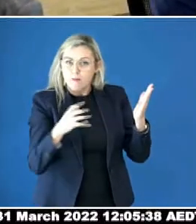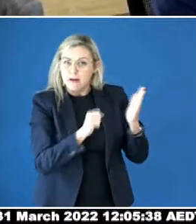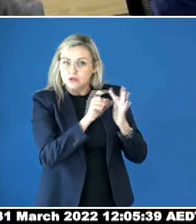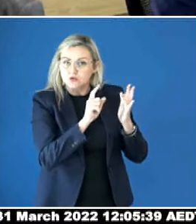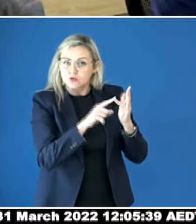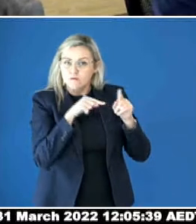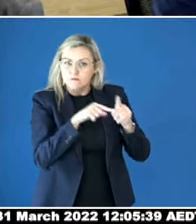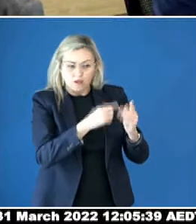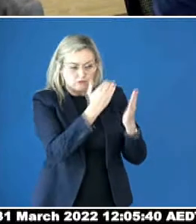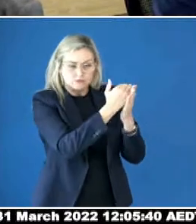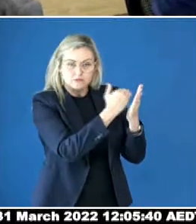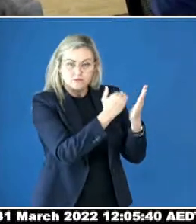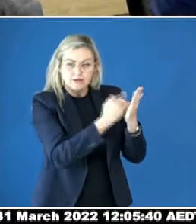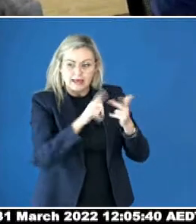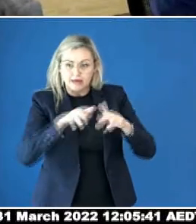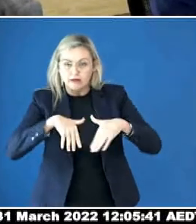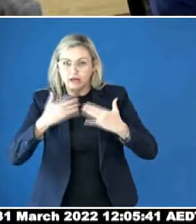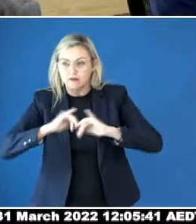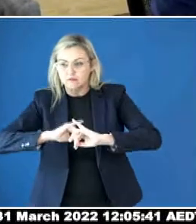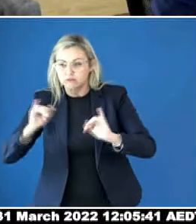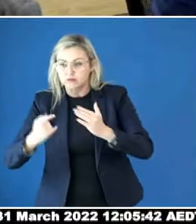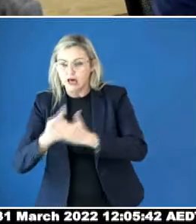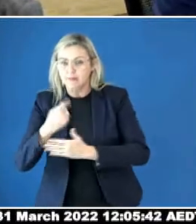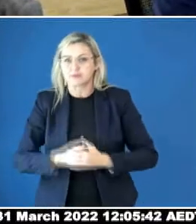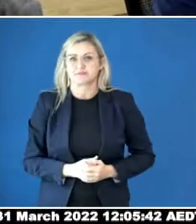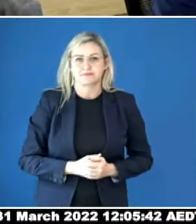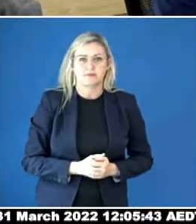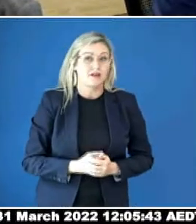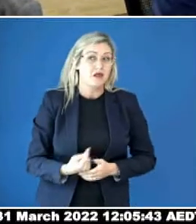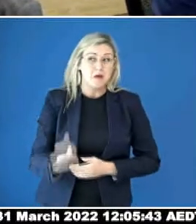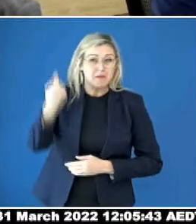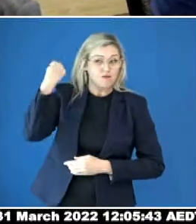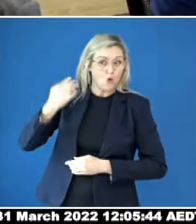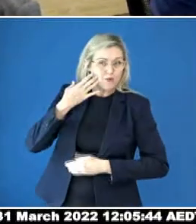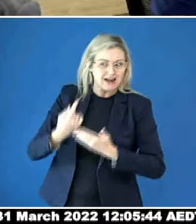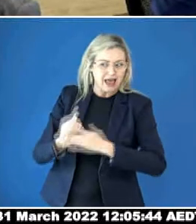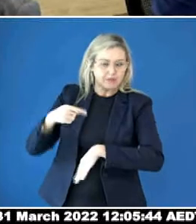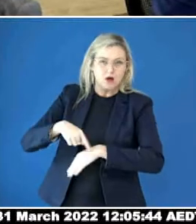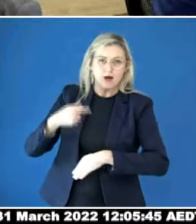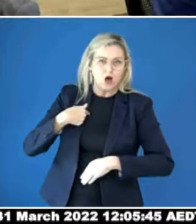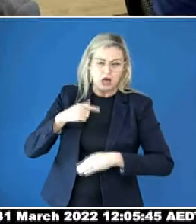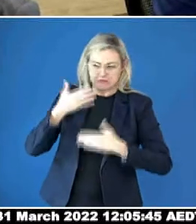At the time, I wasn't aware of that procedure. Are you now aware of that procedure?